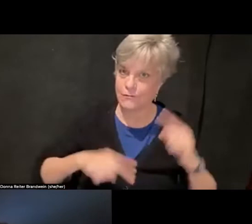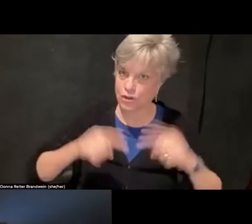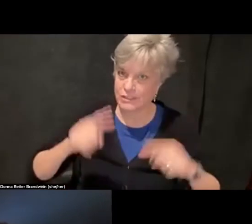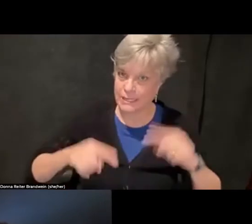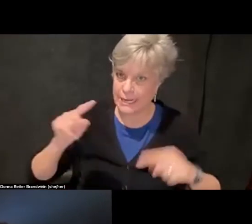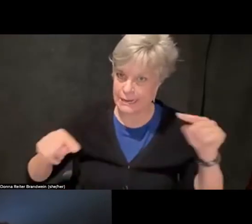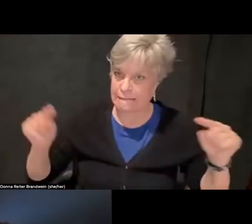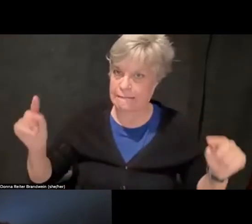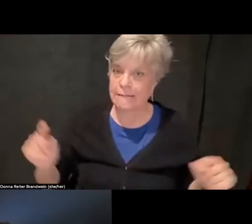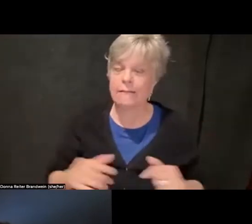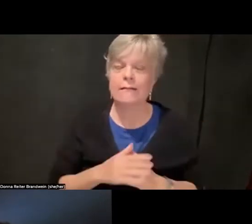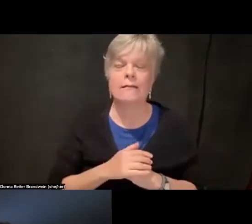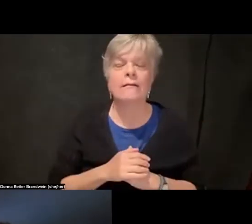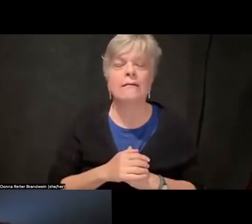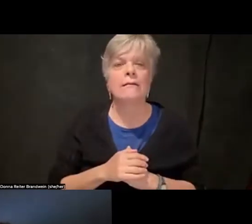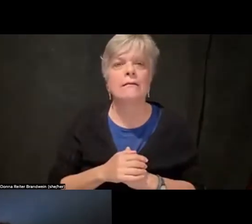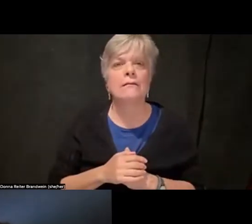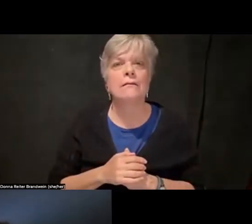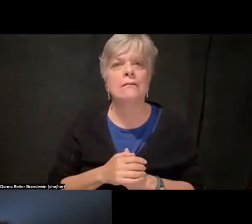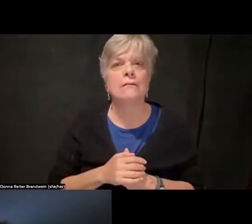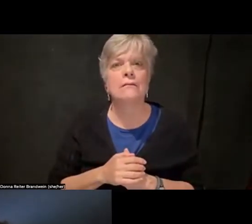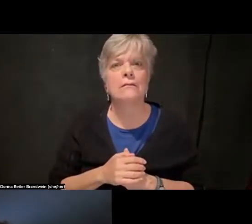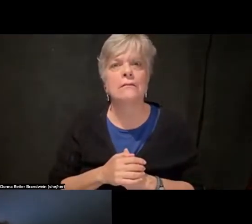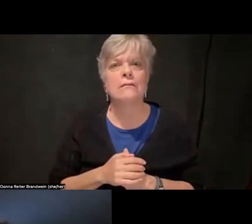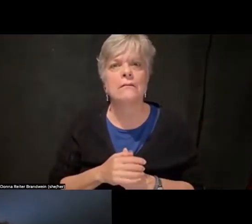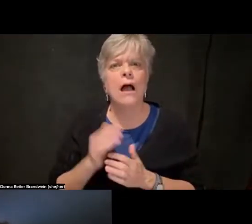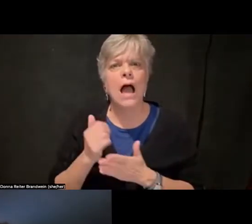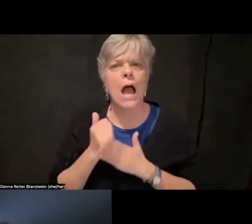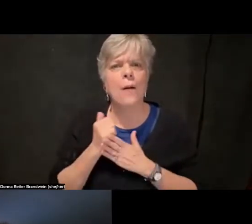It was helpful to do recruitment around